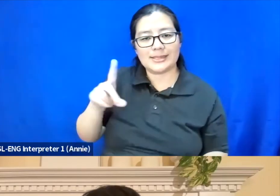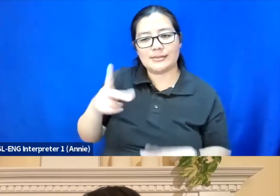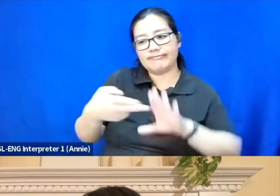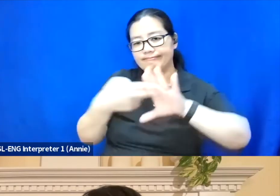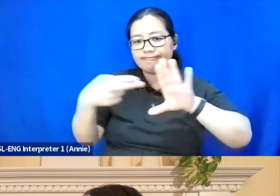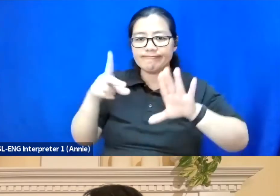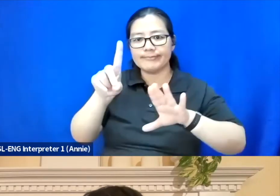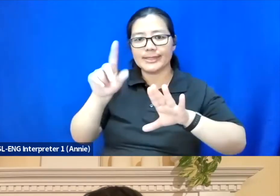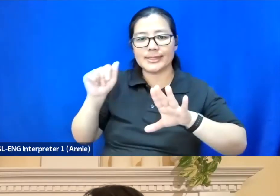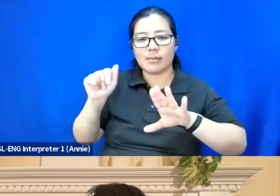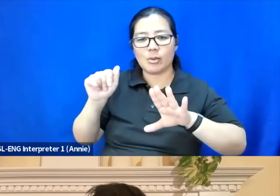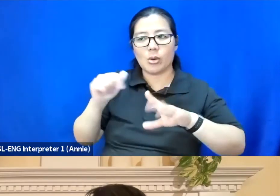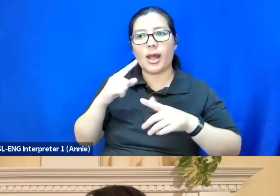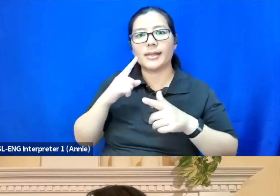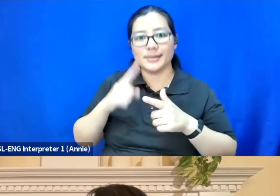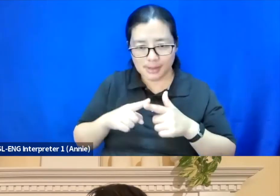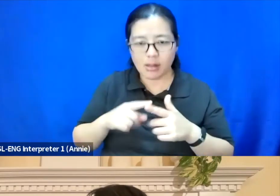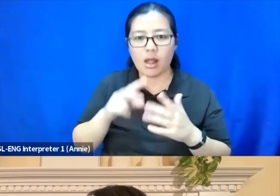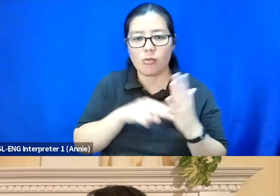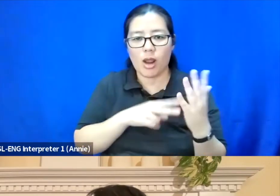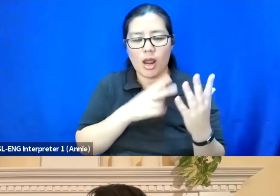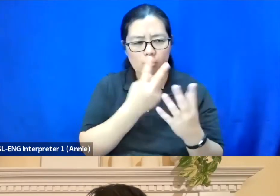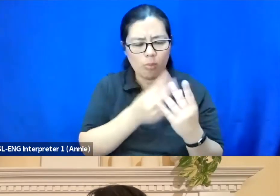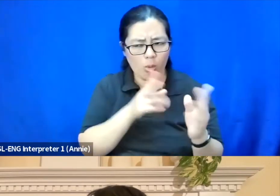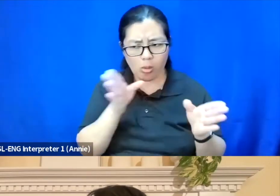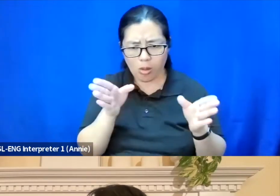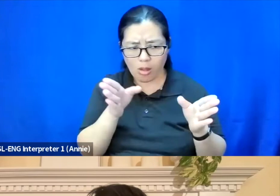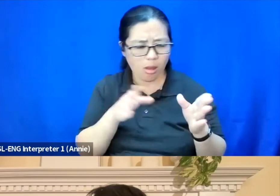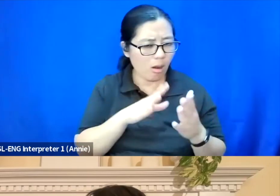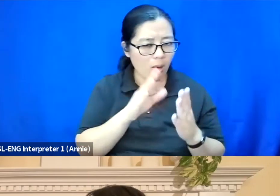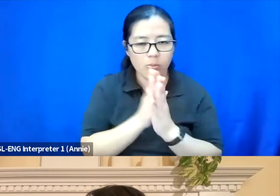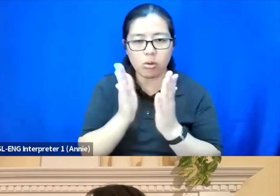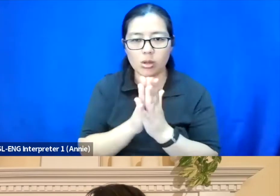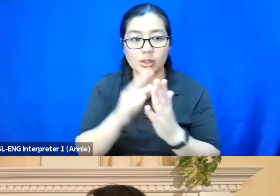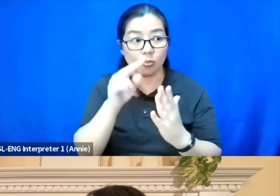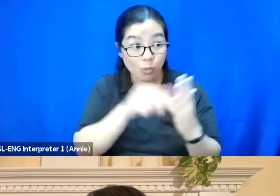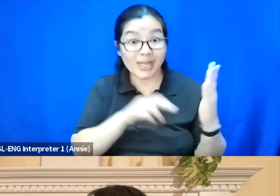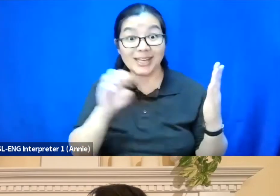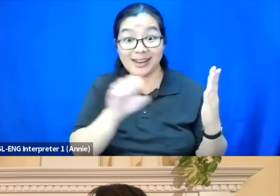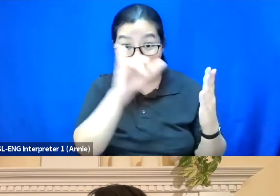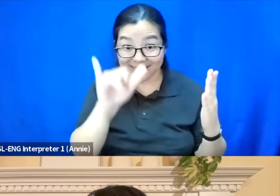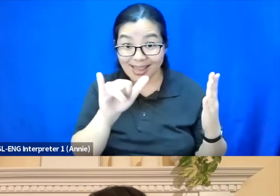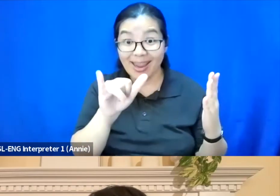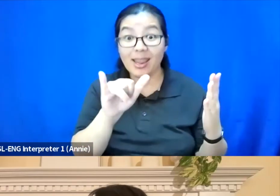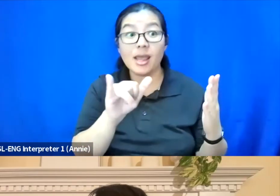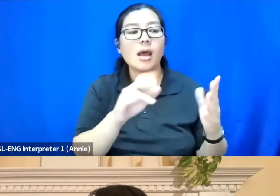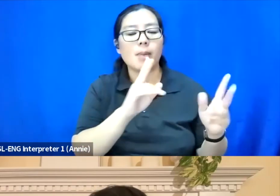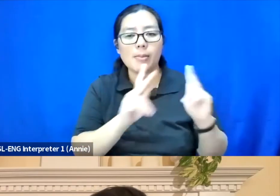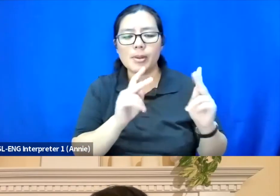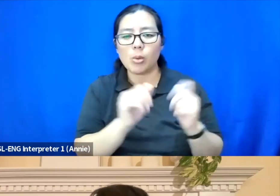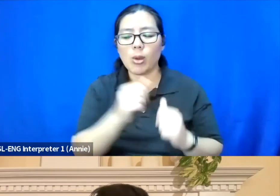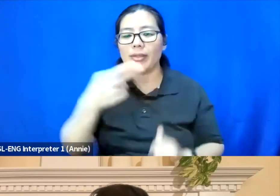And so I feel like she is truly so valuable and revolutionary, even in my own life.